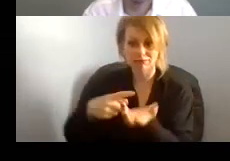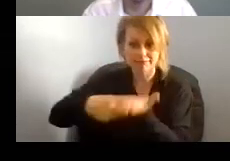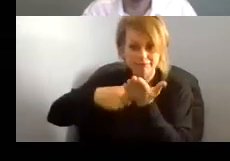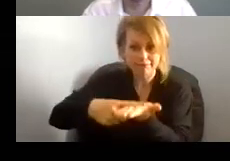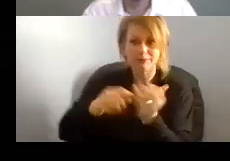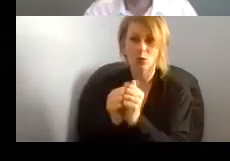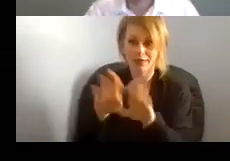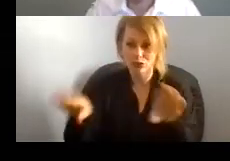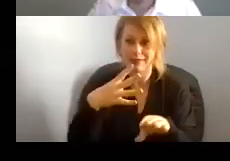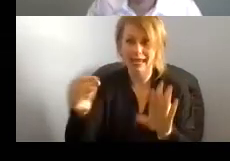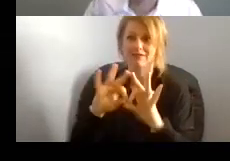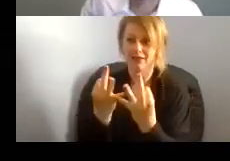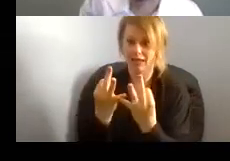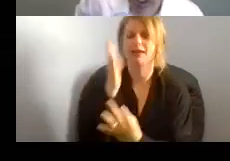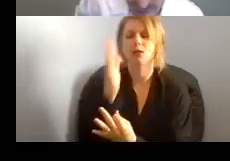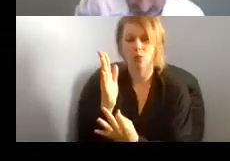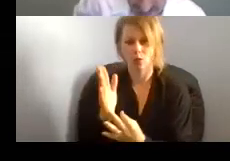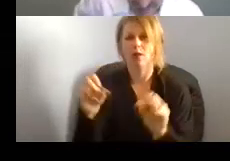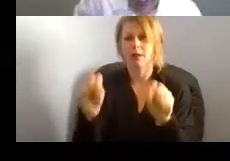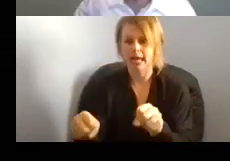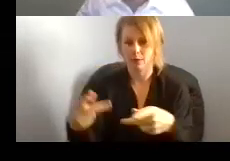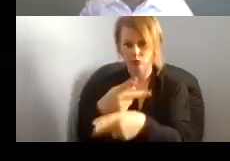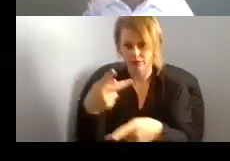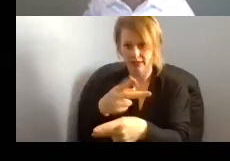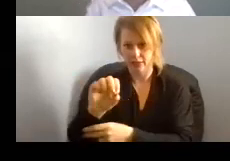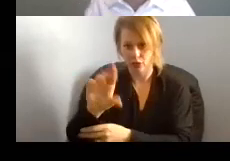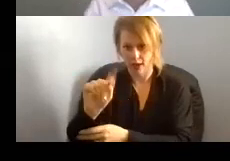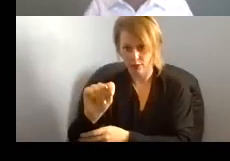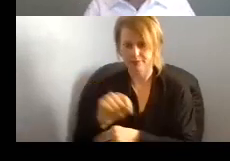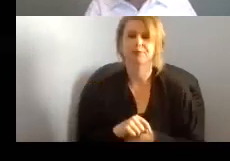So let me turn now to grief triggers that you may see in the classroom setting.